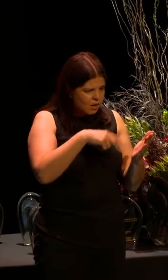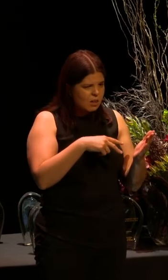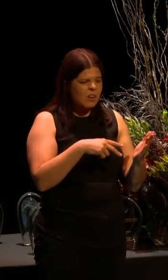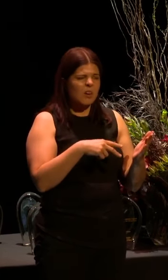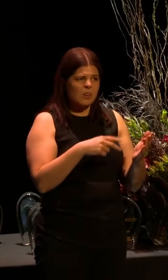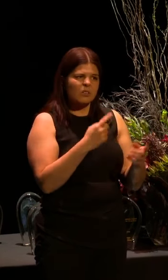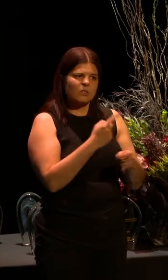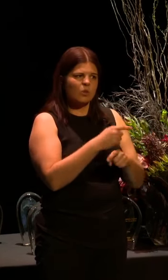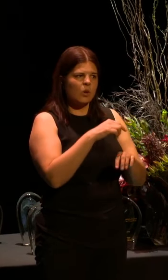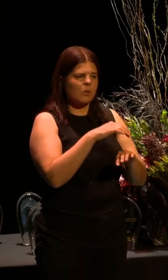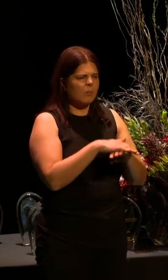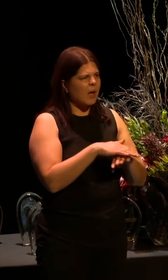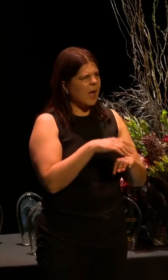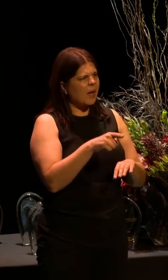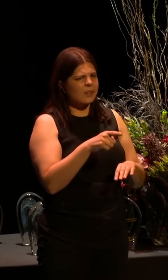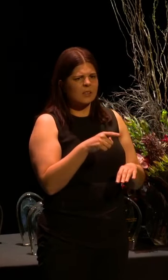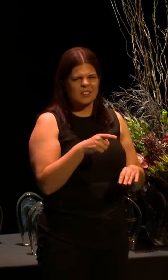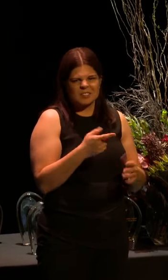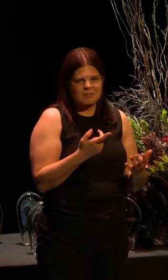"than many a more studied attempt."